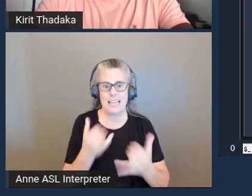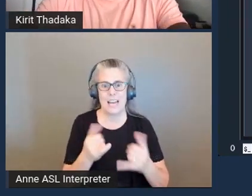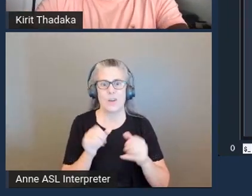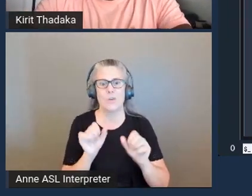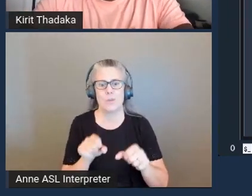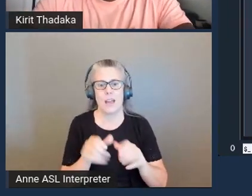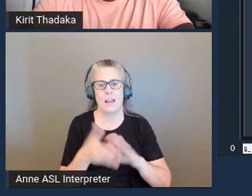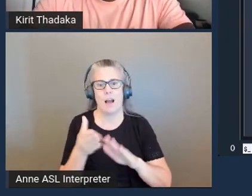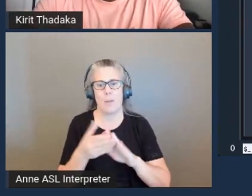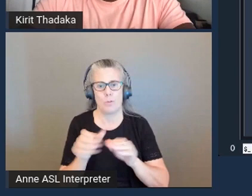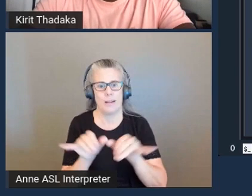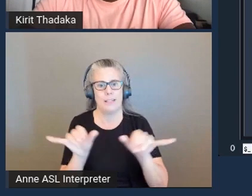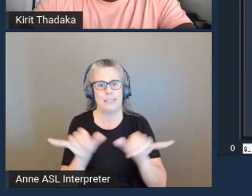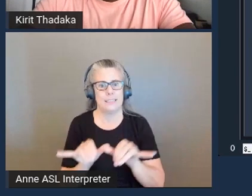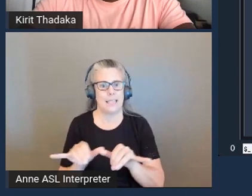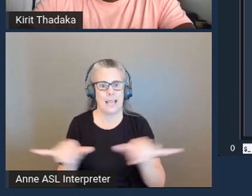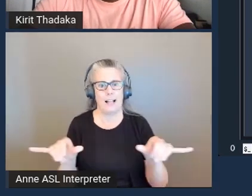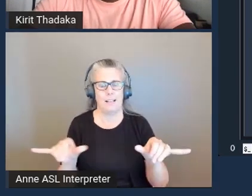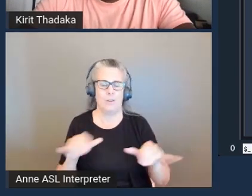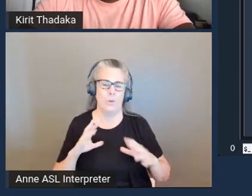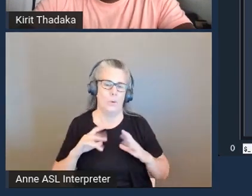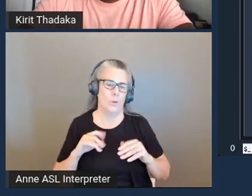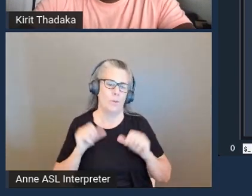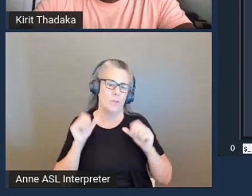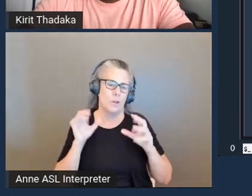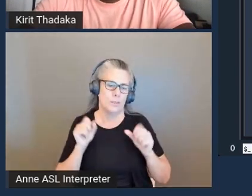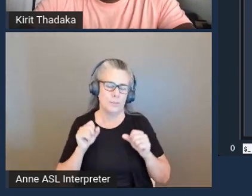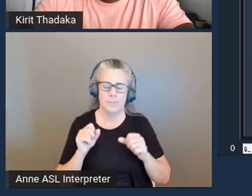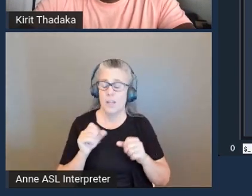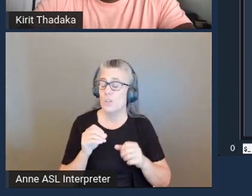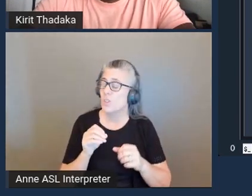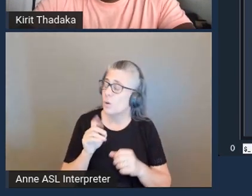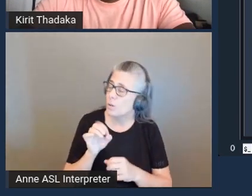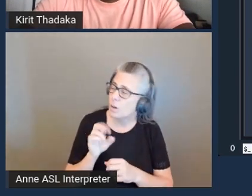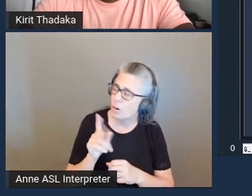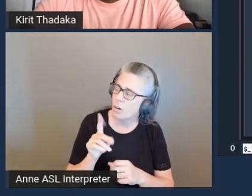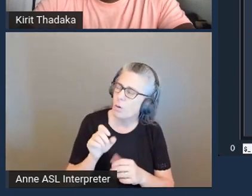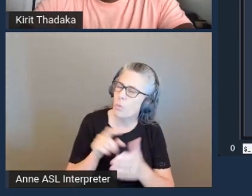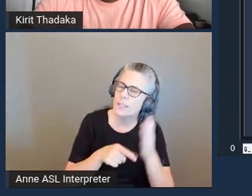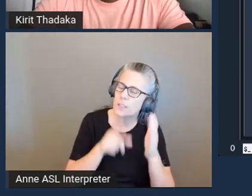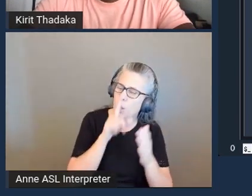Excellent, cool. So now, how does the execution look like? How would you kick off an execution?